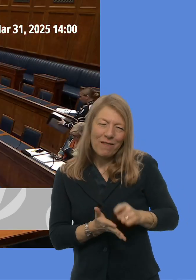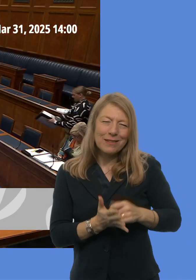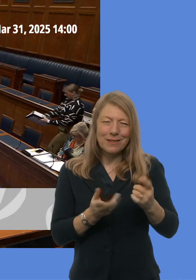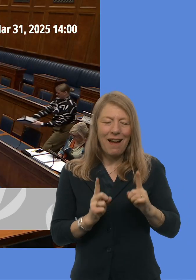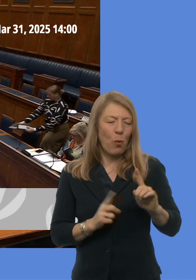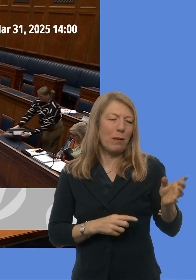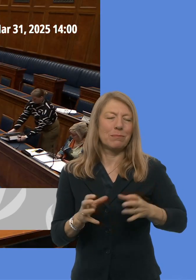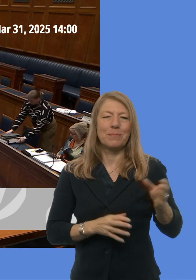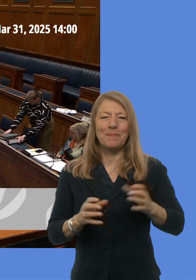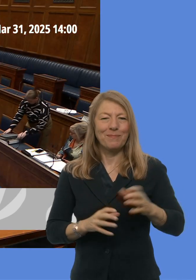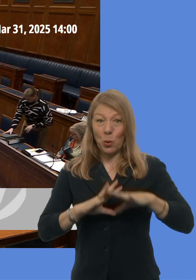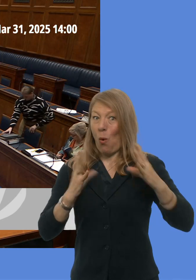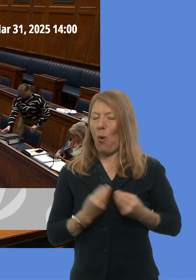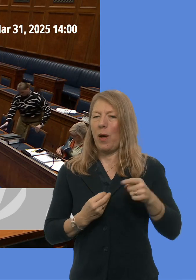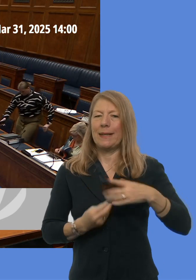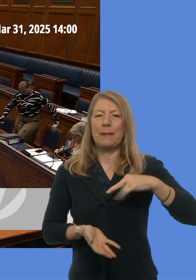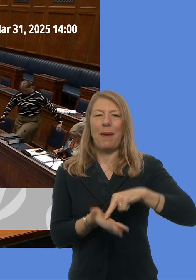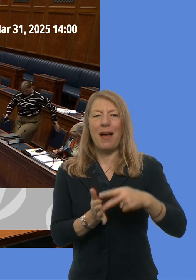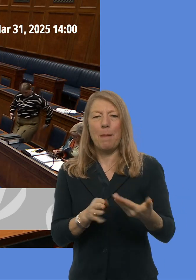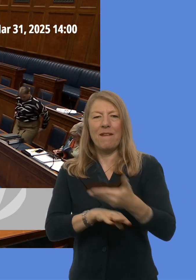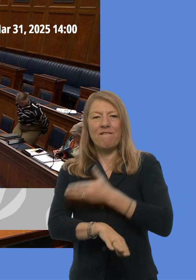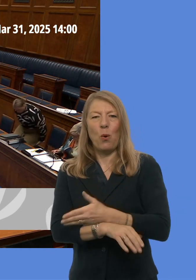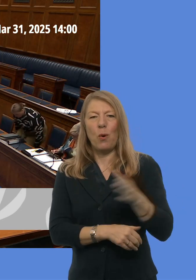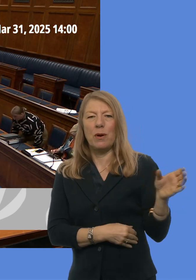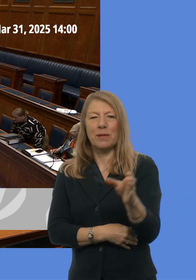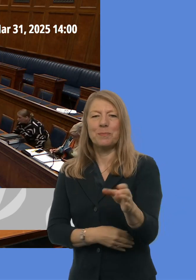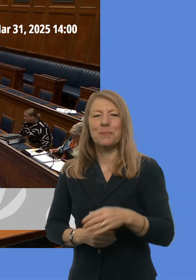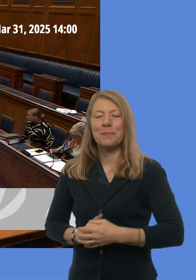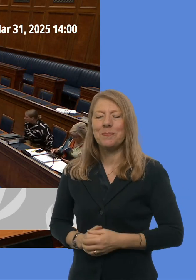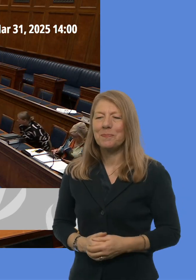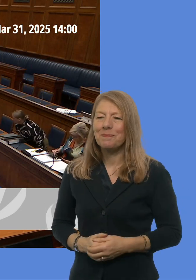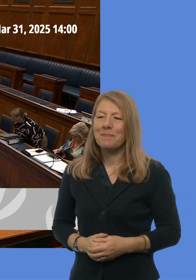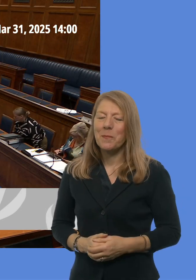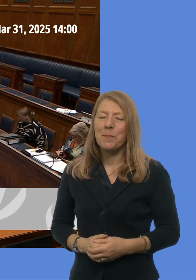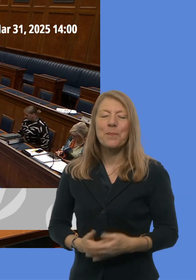I thank the Deputy First Minister for that reply.